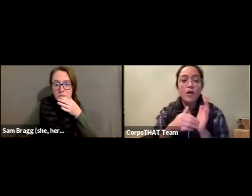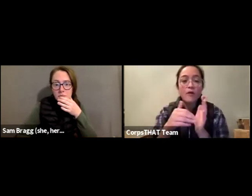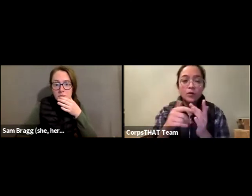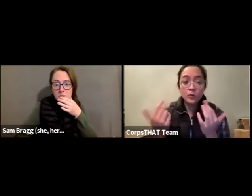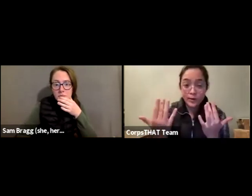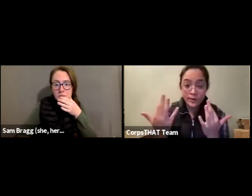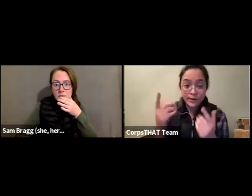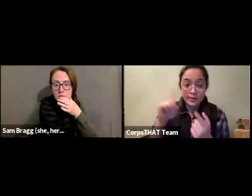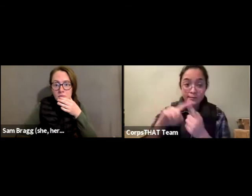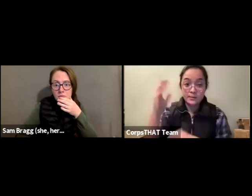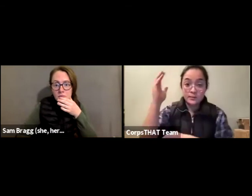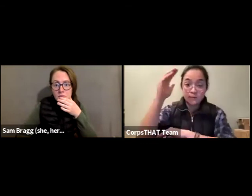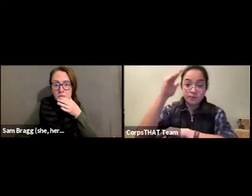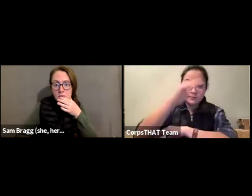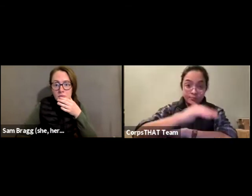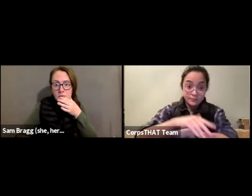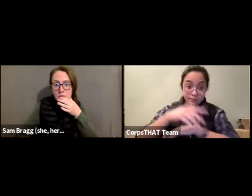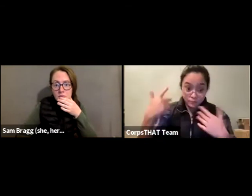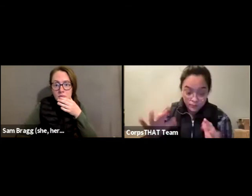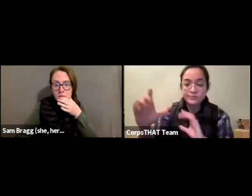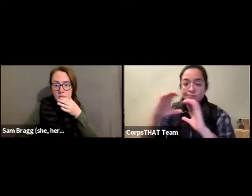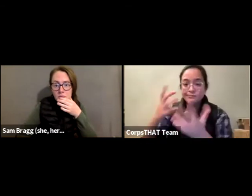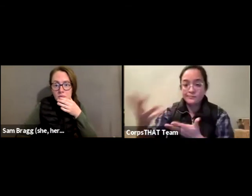at the beginning of your presentation often you